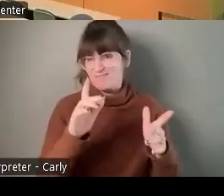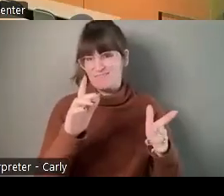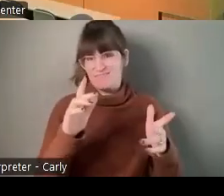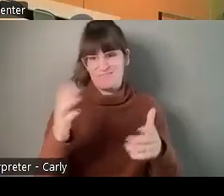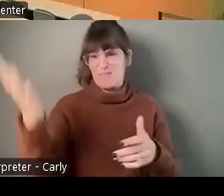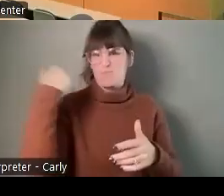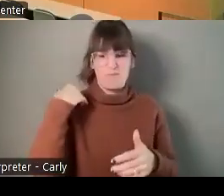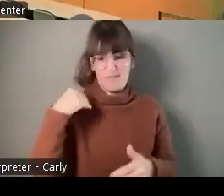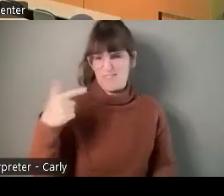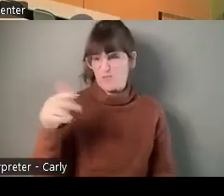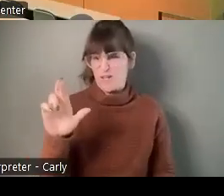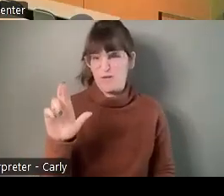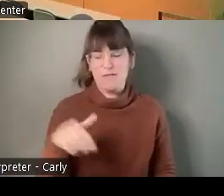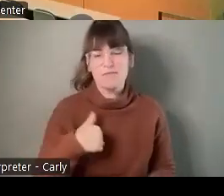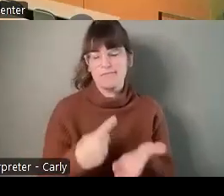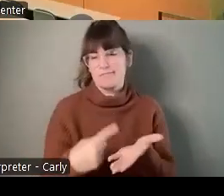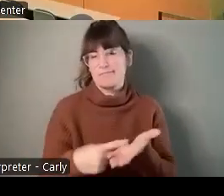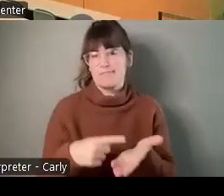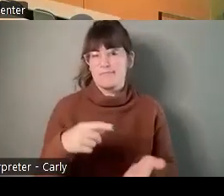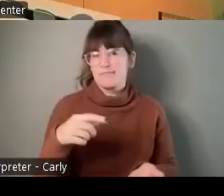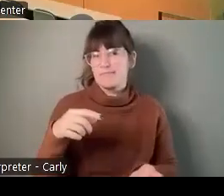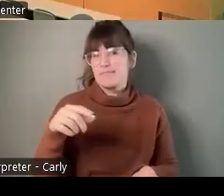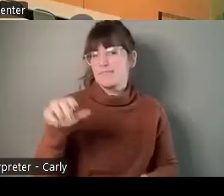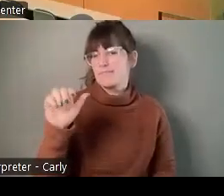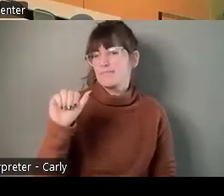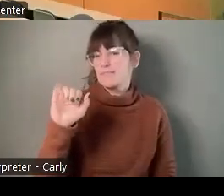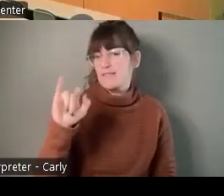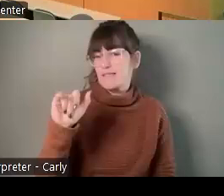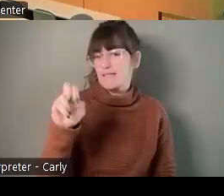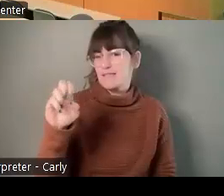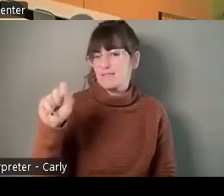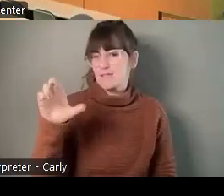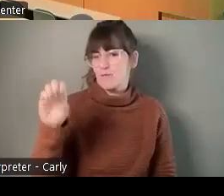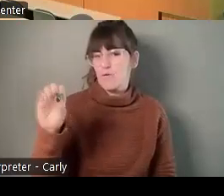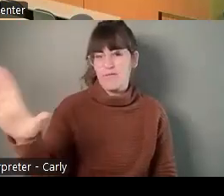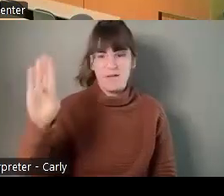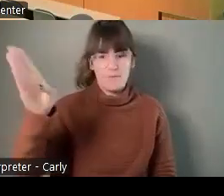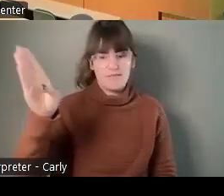talked about uh Ian Sero and the team from partial hospital presented on the